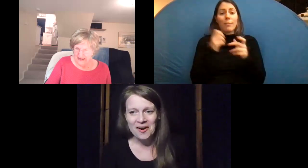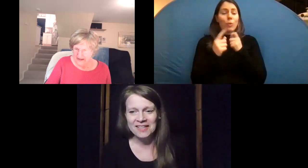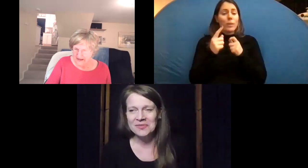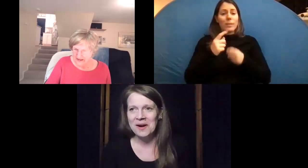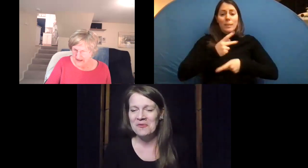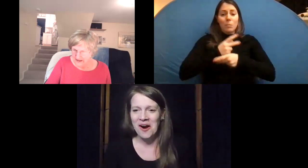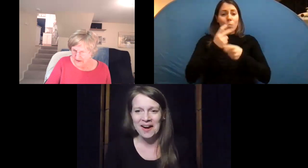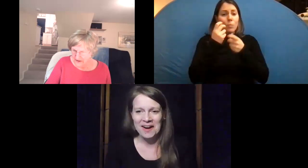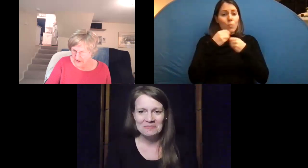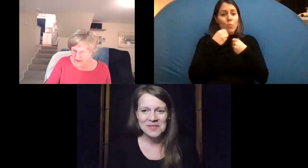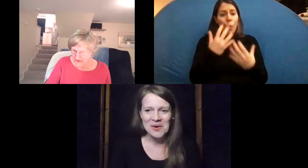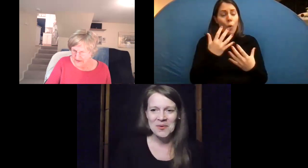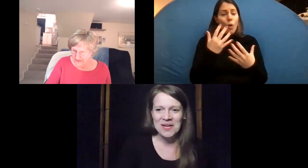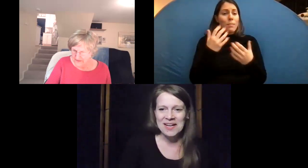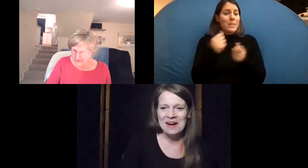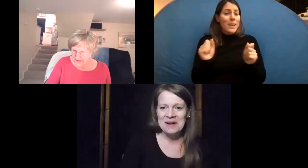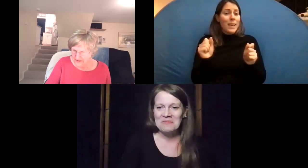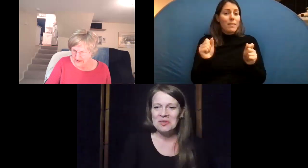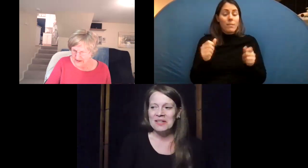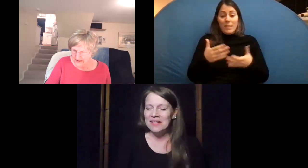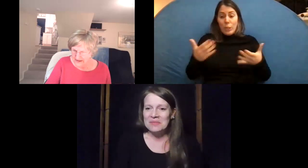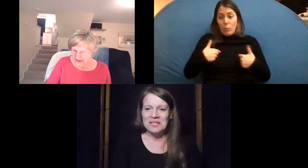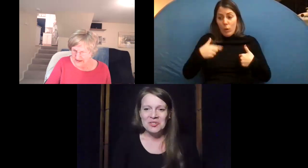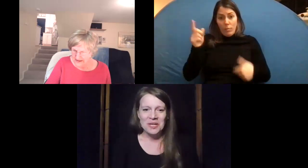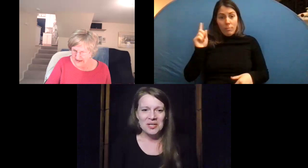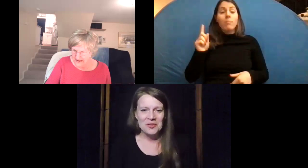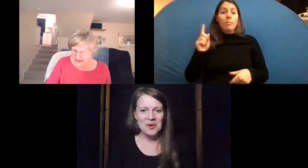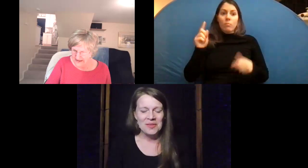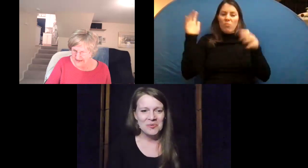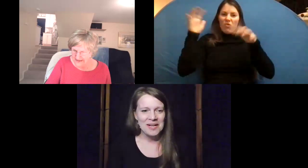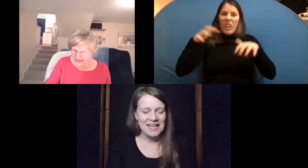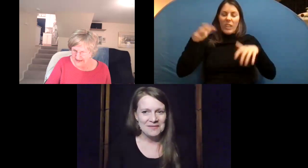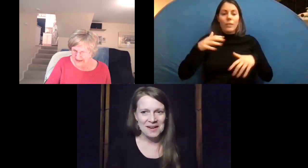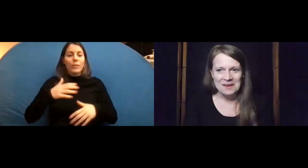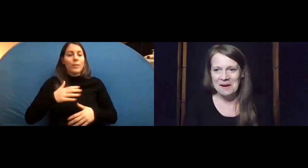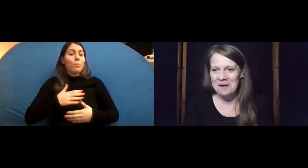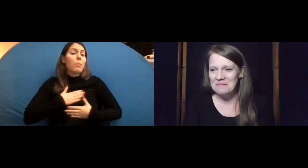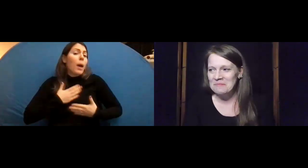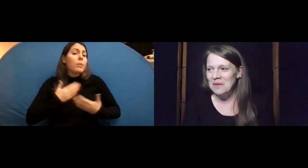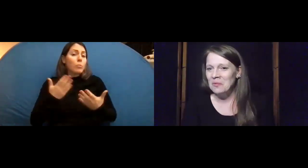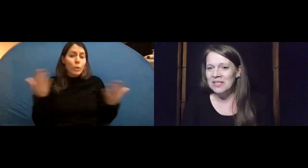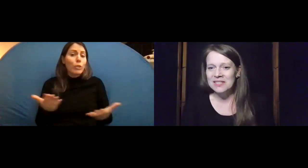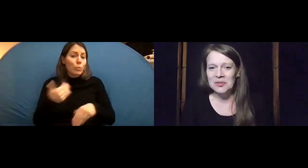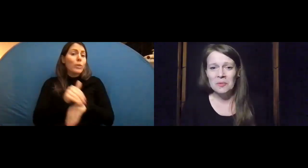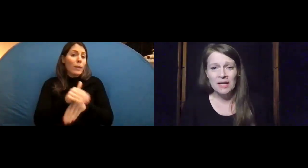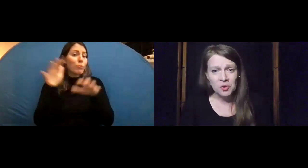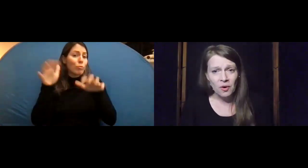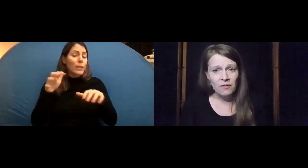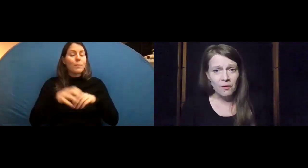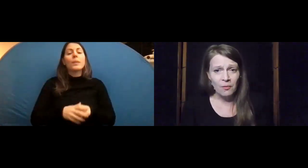for joining tonight. Hopefully you all are warm and safe where you are. It's raining where I am. So really glad to be joining you on this rainy